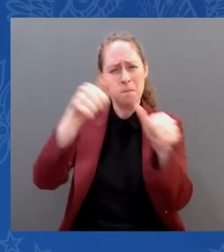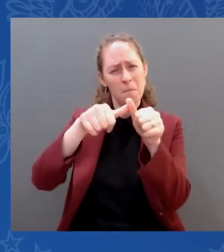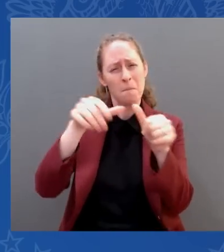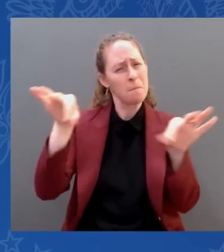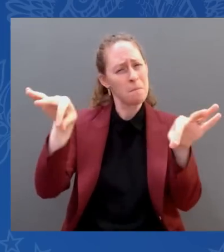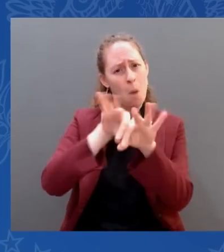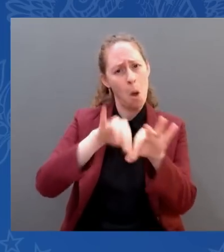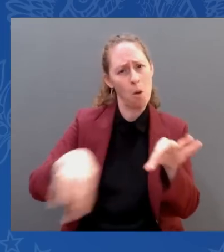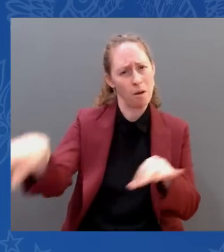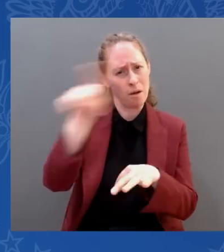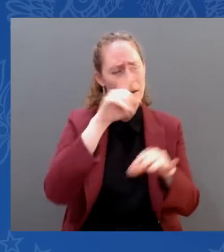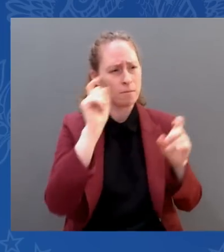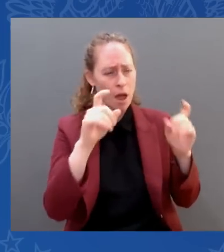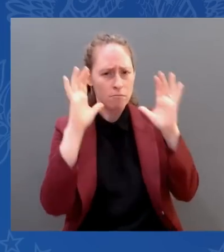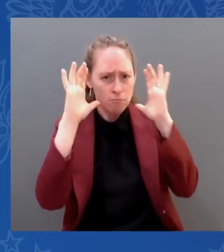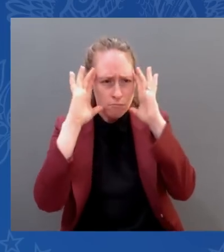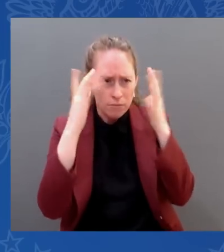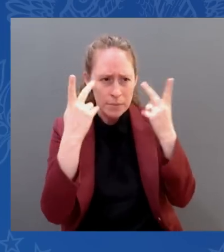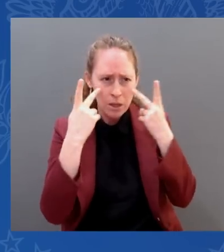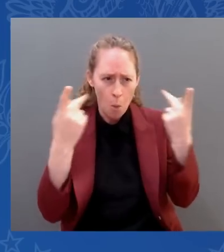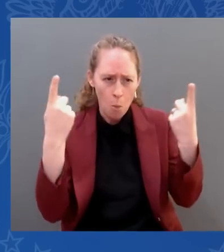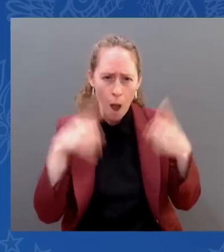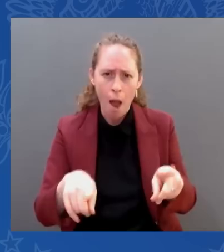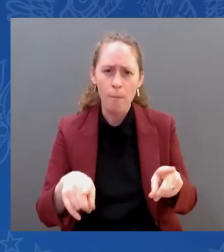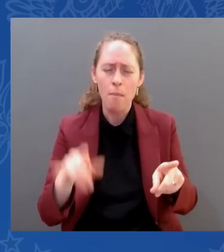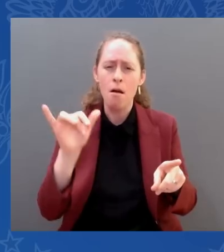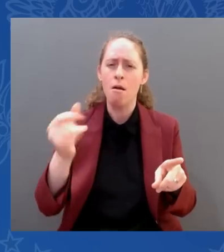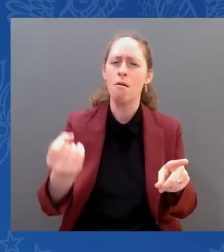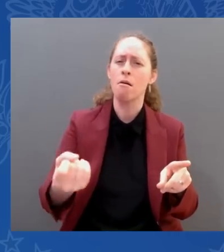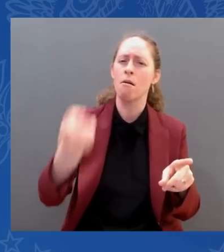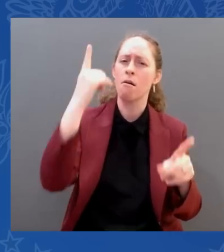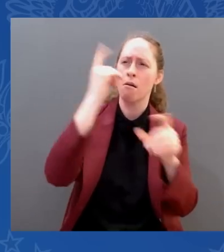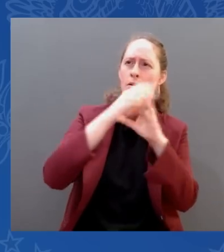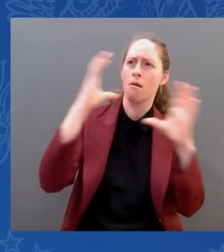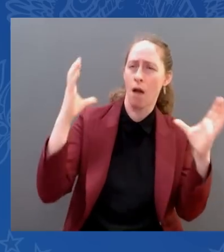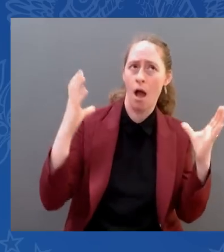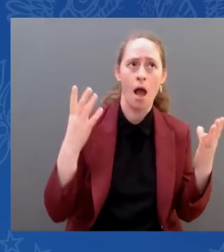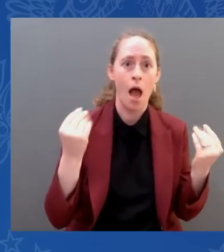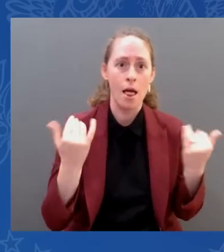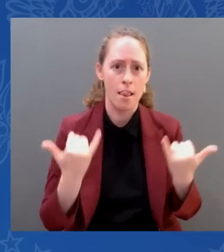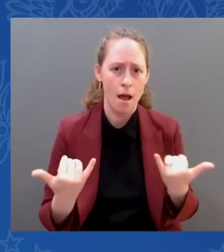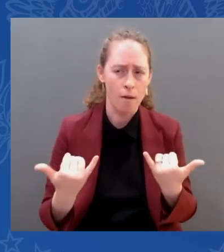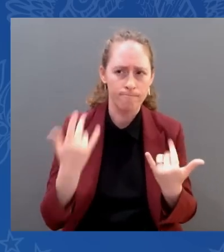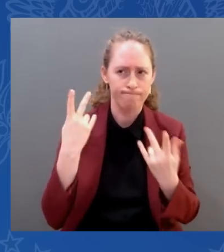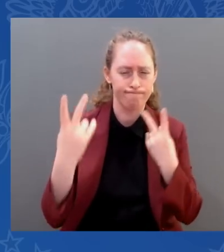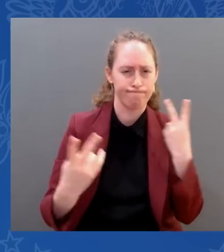It's about our democracy itself. We have to protect our democracy. I know it sounds corny to say it.